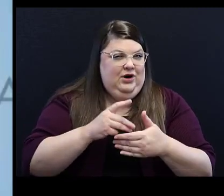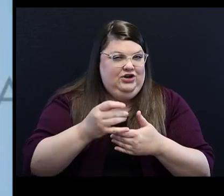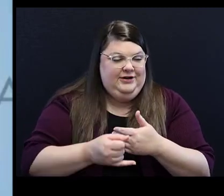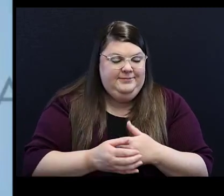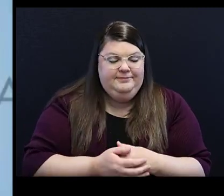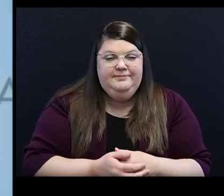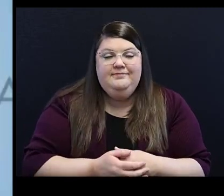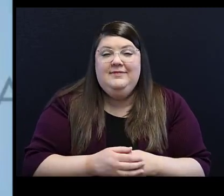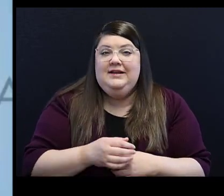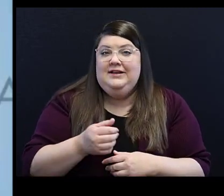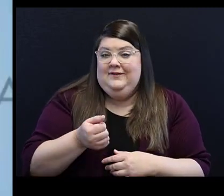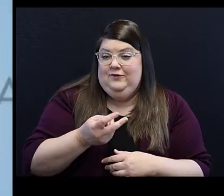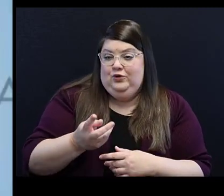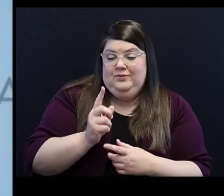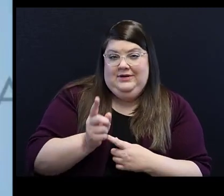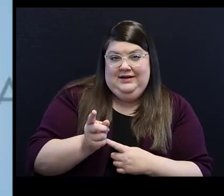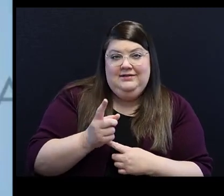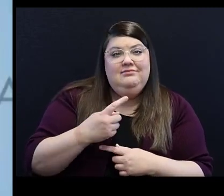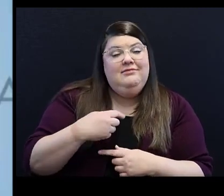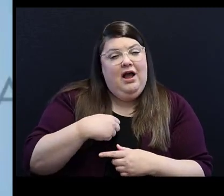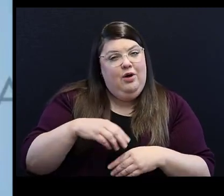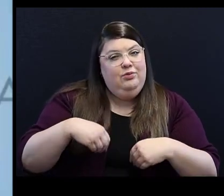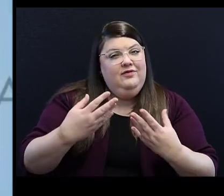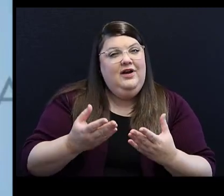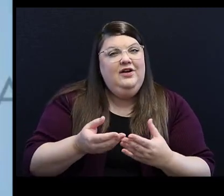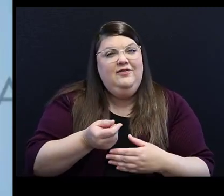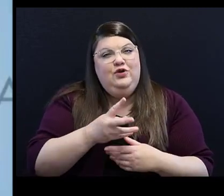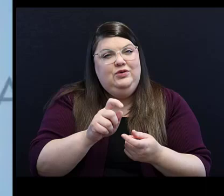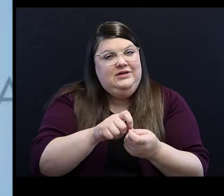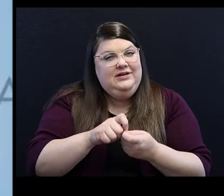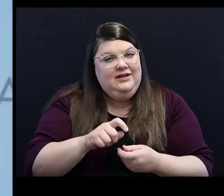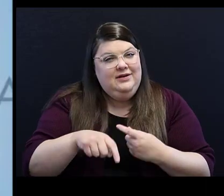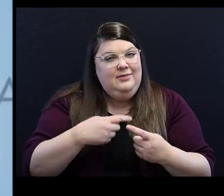In the next few minutes, I will provide you a few details about the Pathways to Partnership